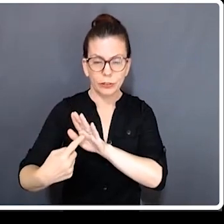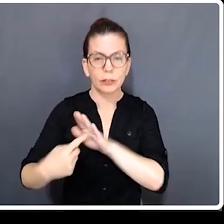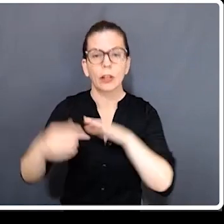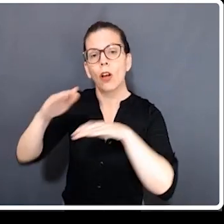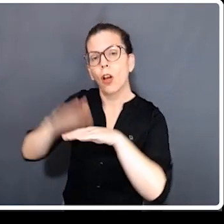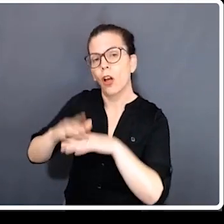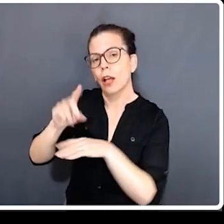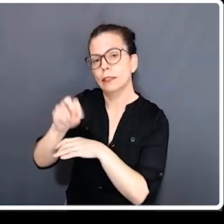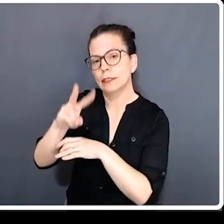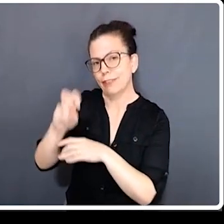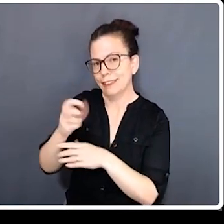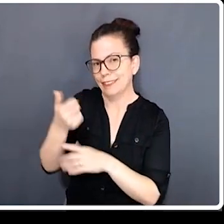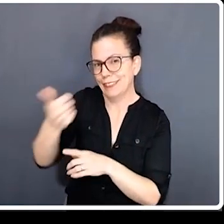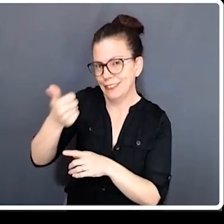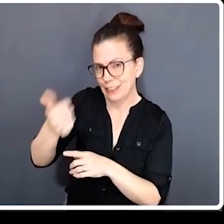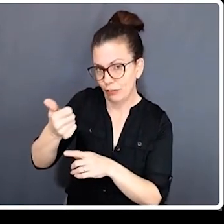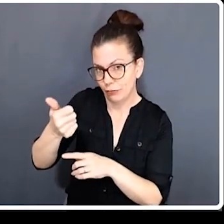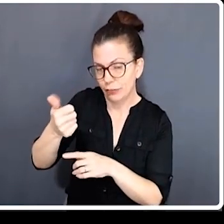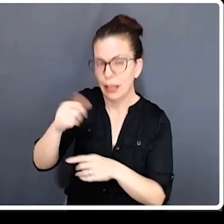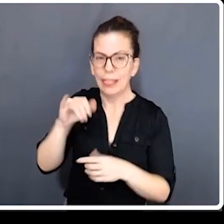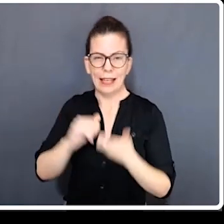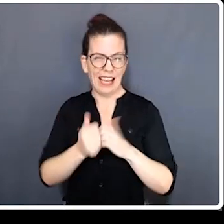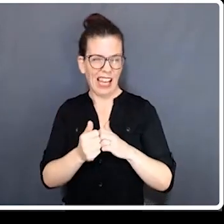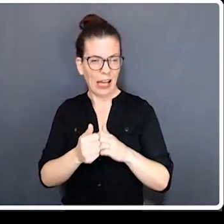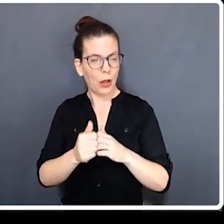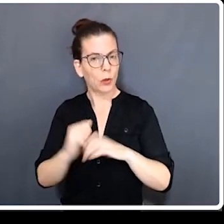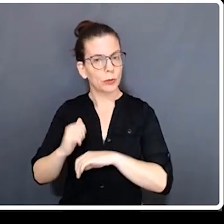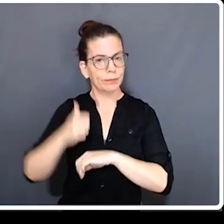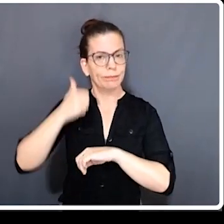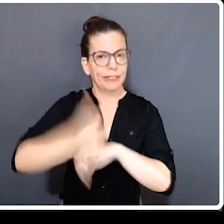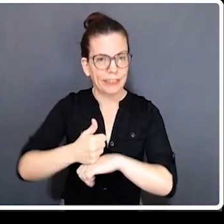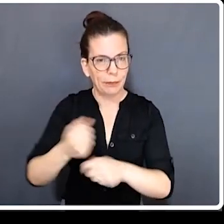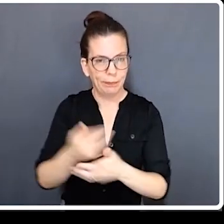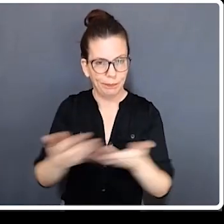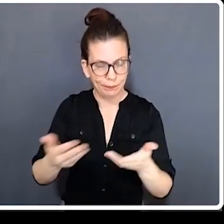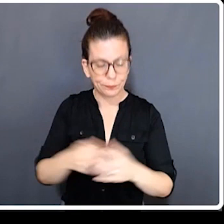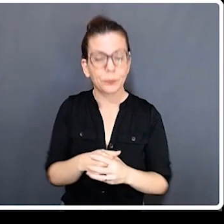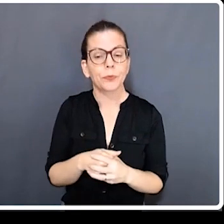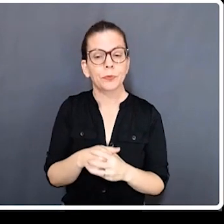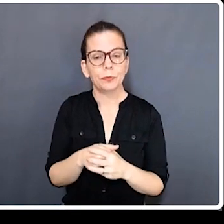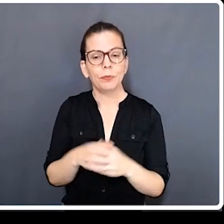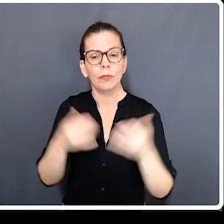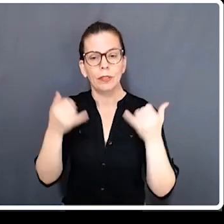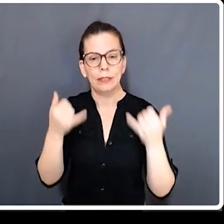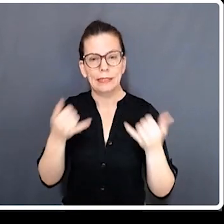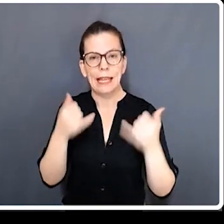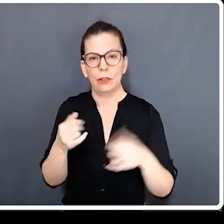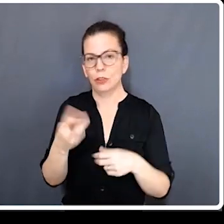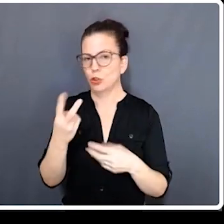on the device itself. And so that's how you kinda set the whole thing up, right? So now we'll show two parts to it.